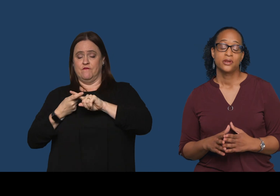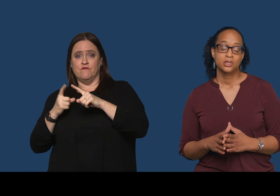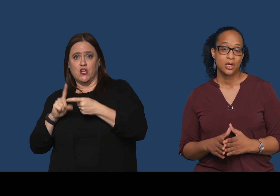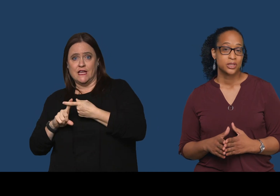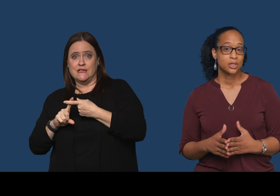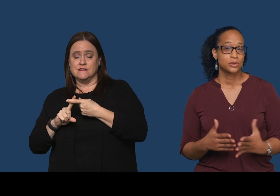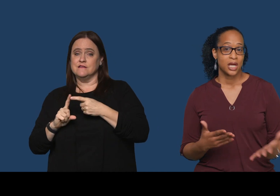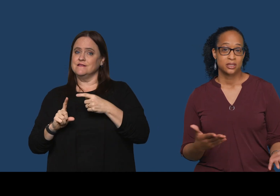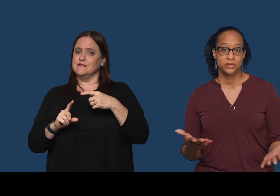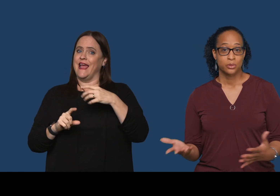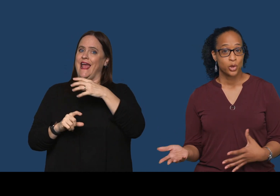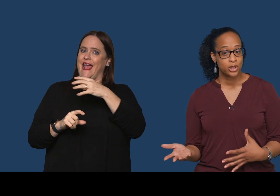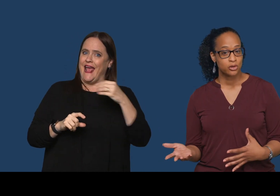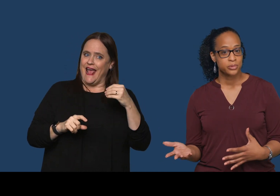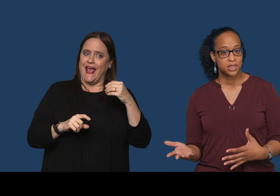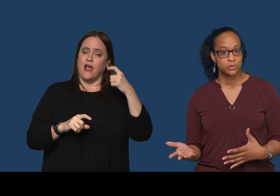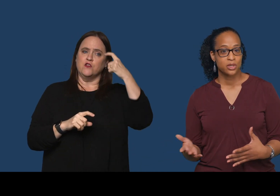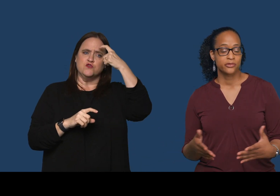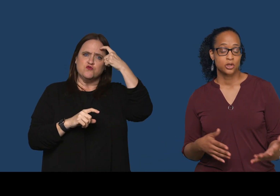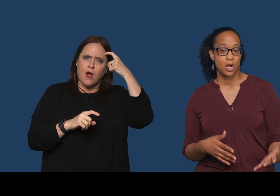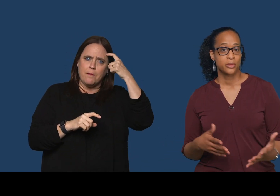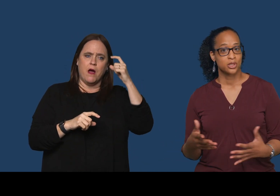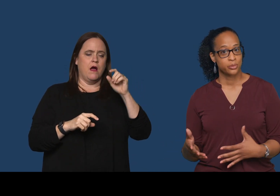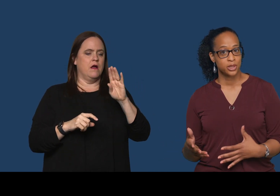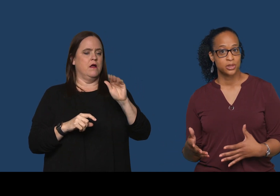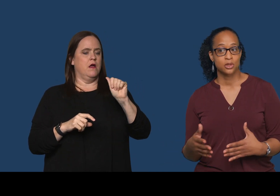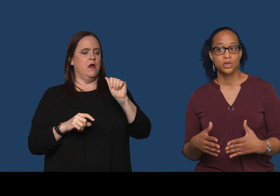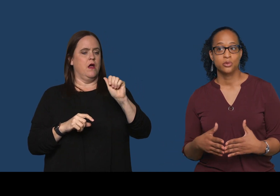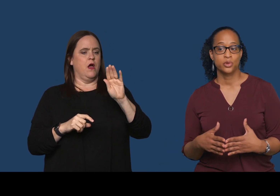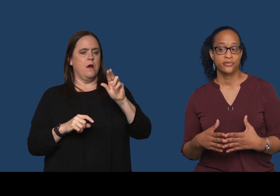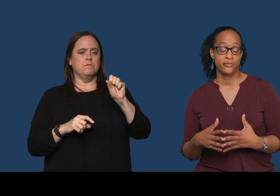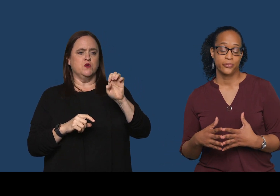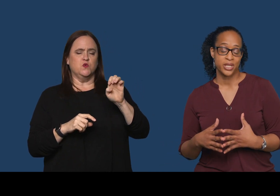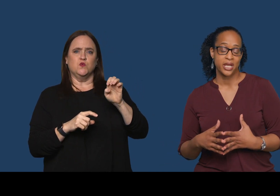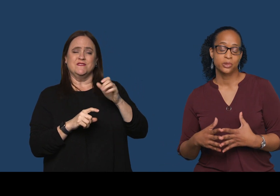There's also lots of support groups as well for trauma or abuse so you will be able